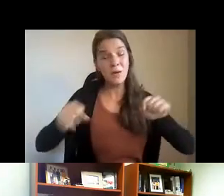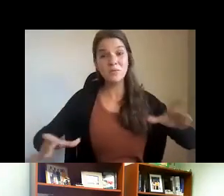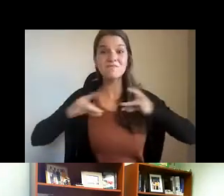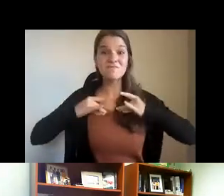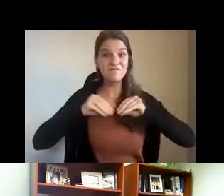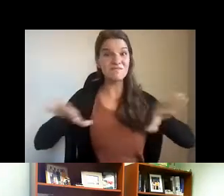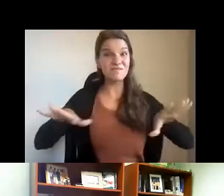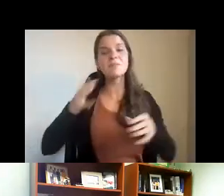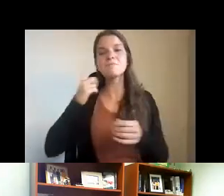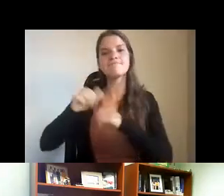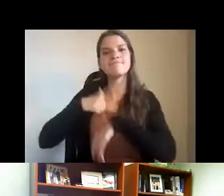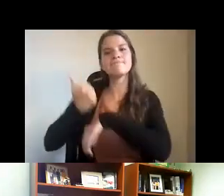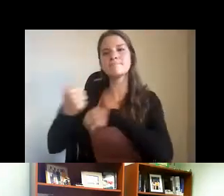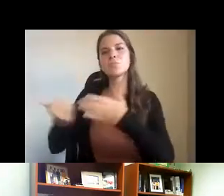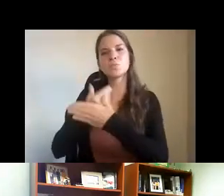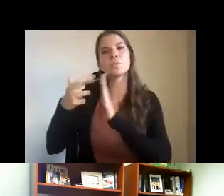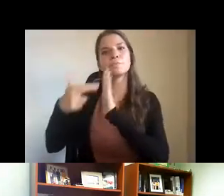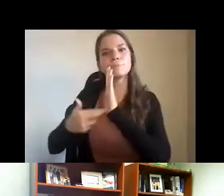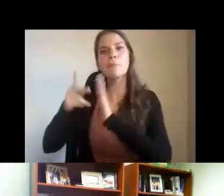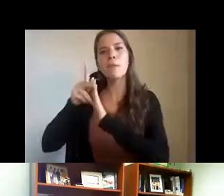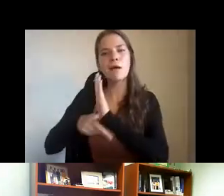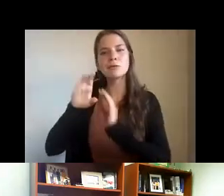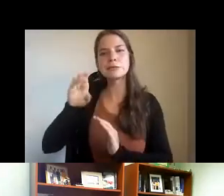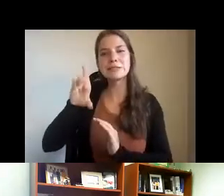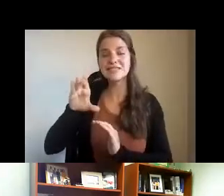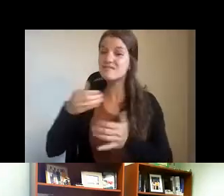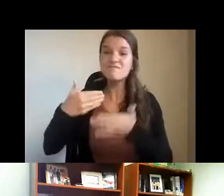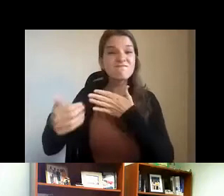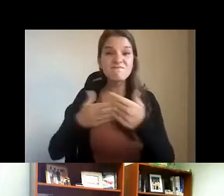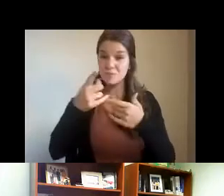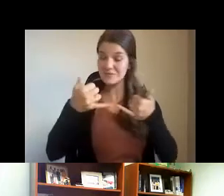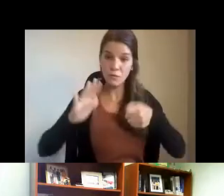its policy and masking and recommended even if you're fully vaccinated you should wear